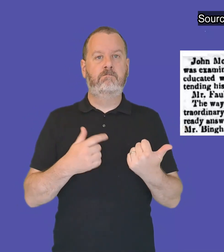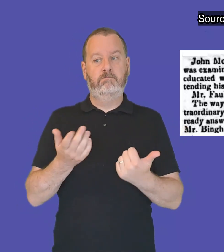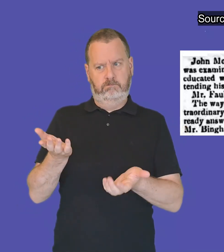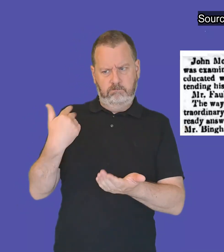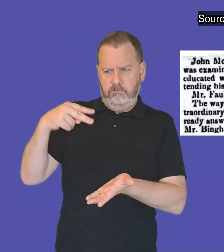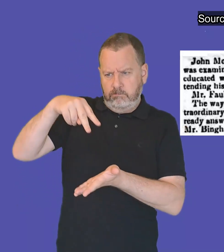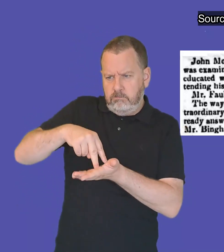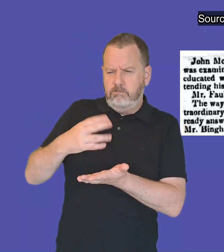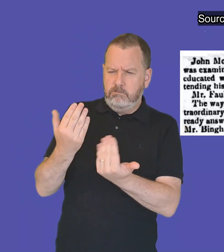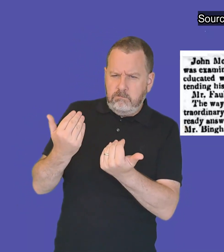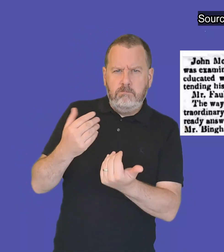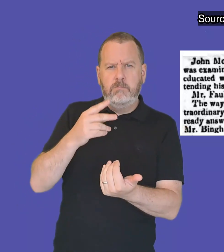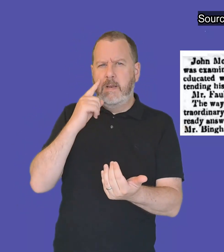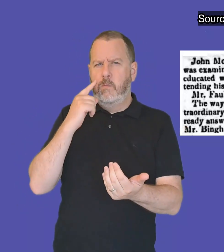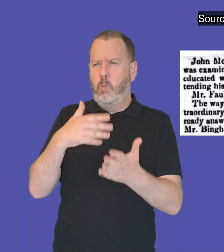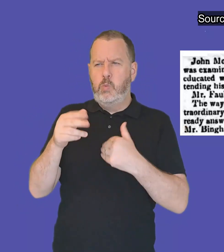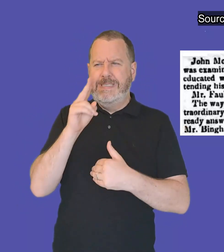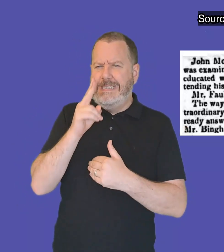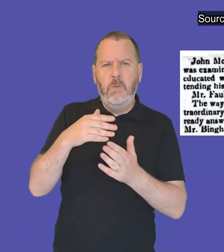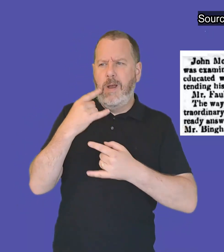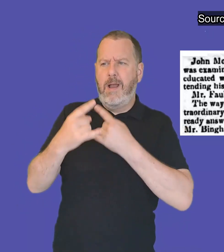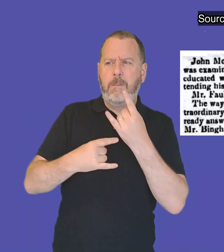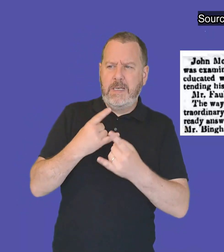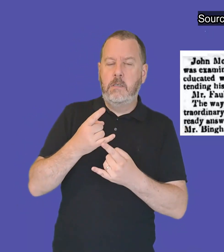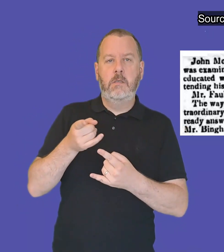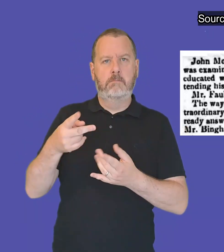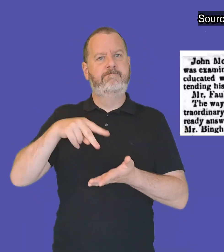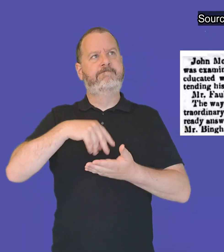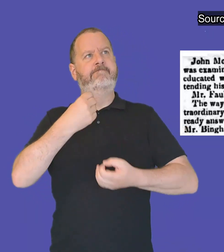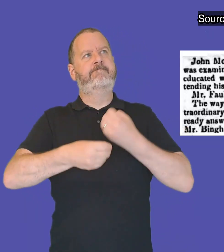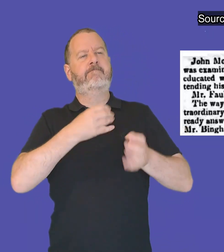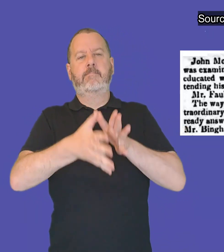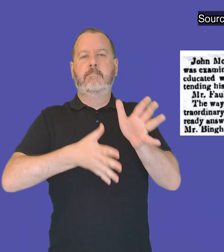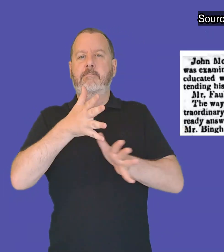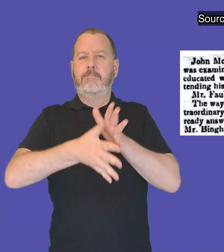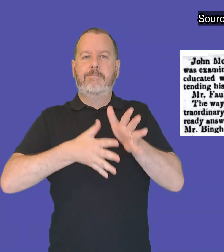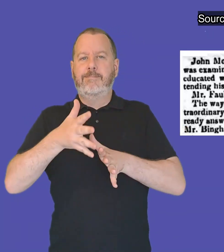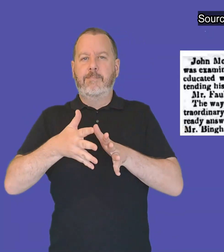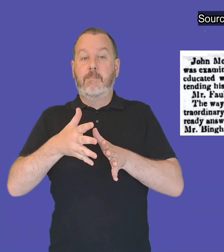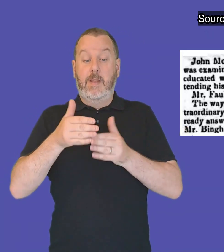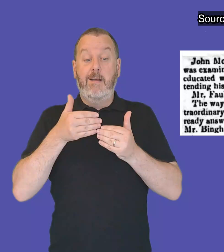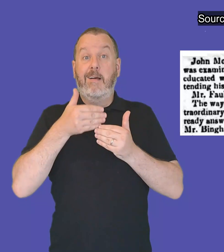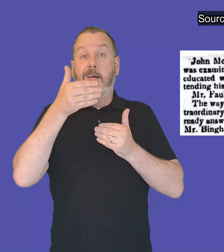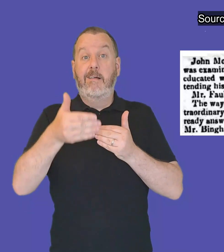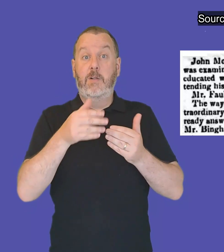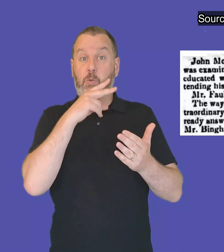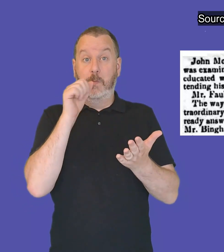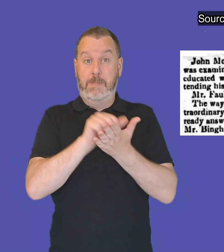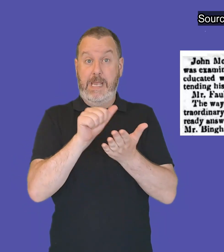The newspapers described the examination as "most extraordinary, particularly with young Napier,